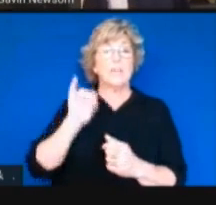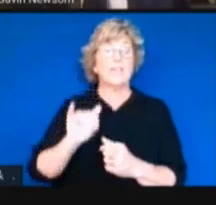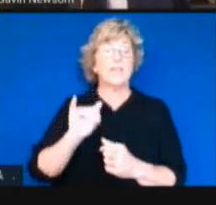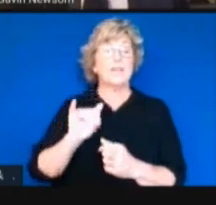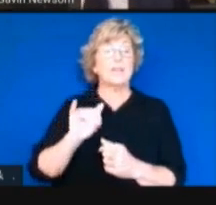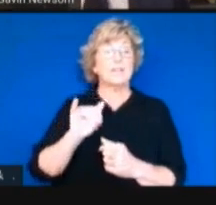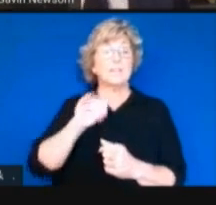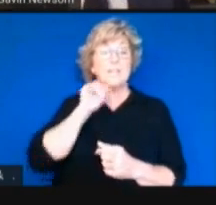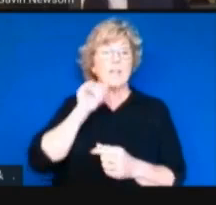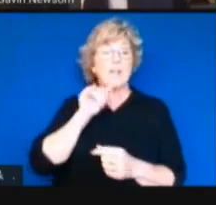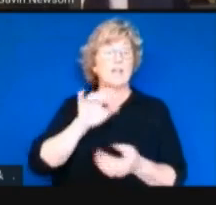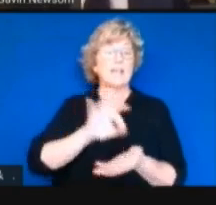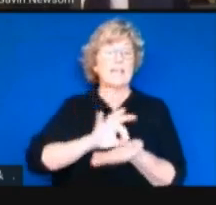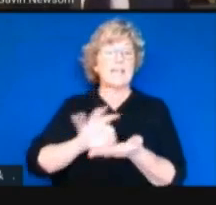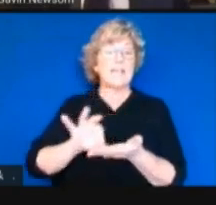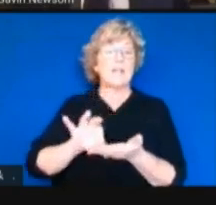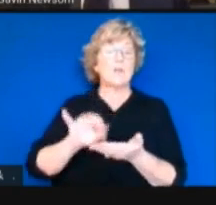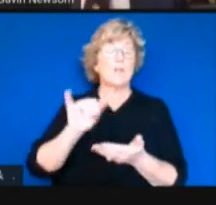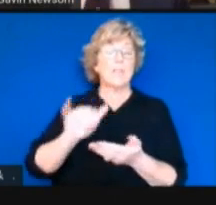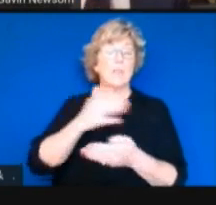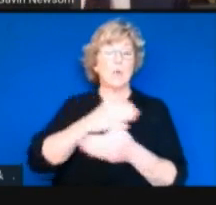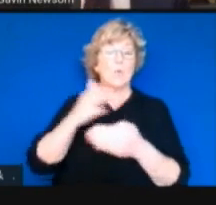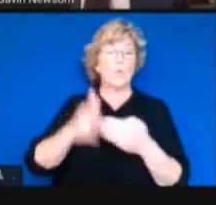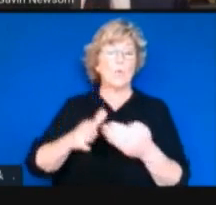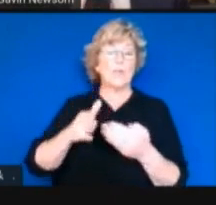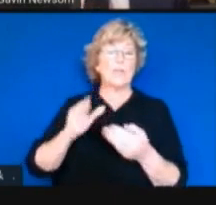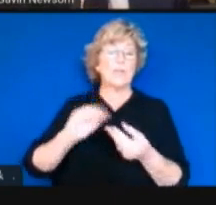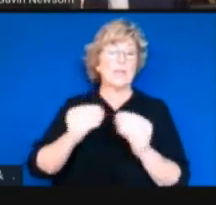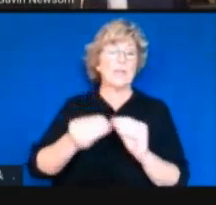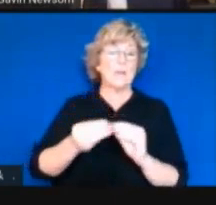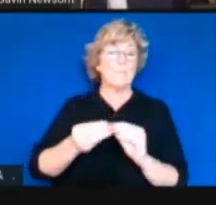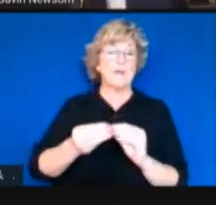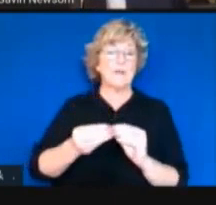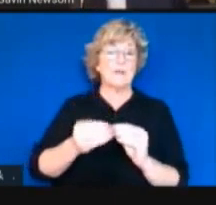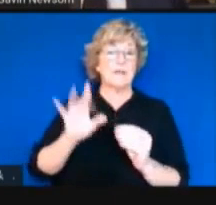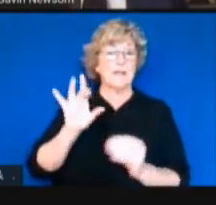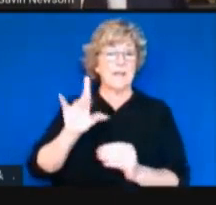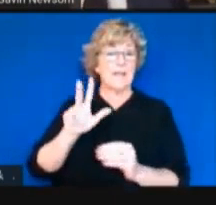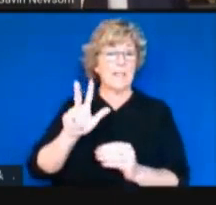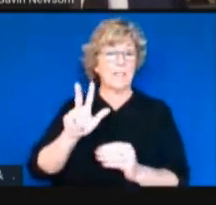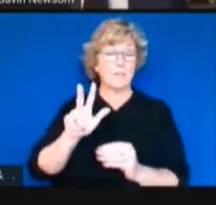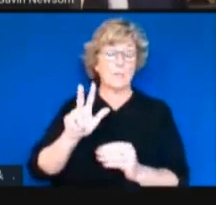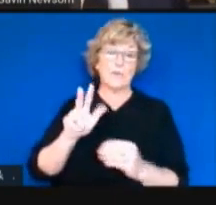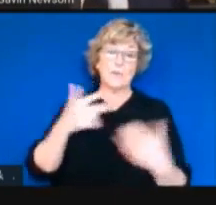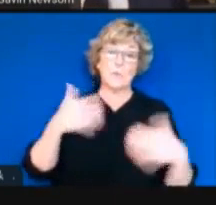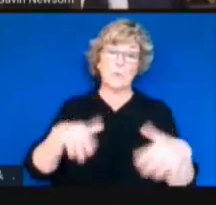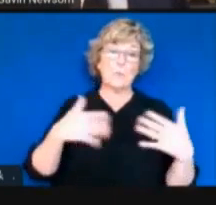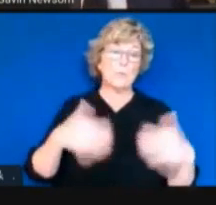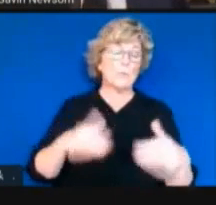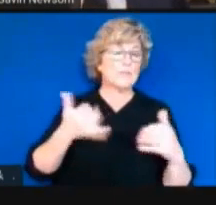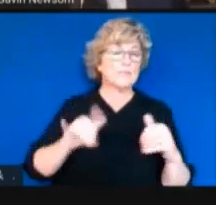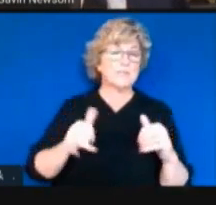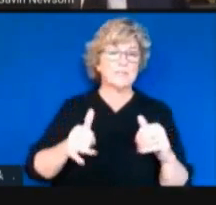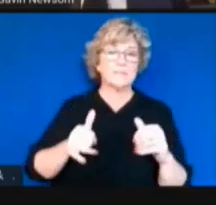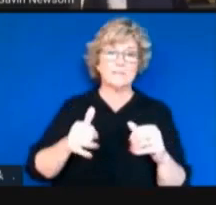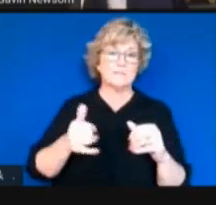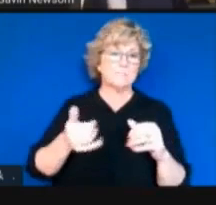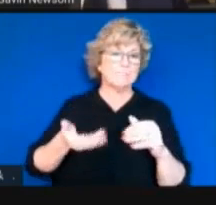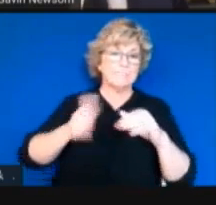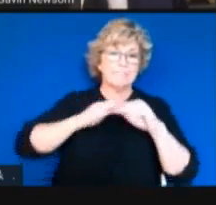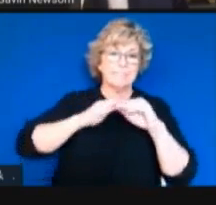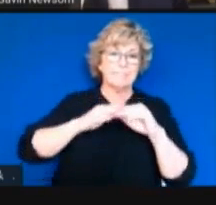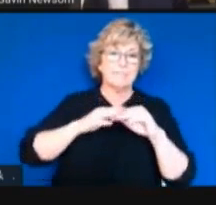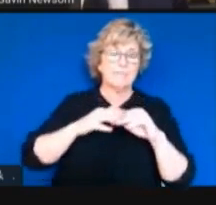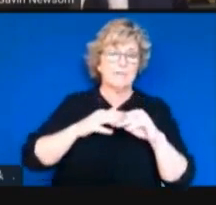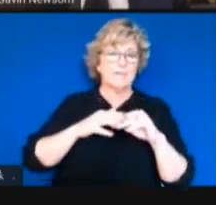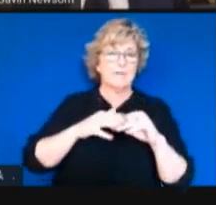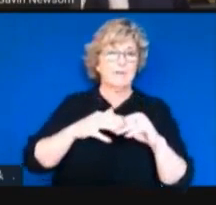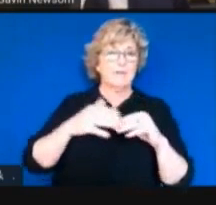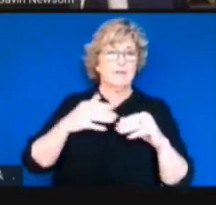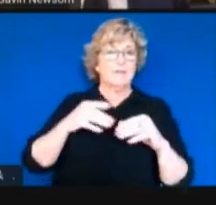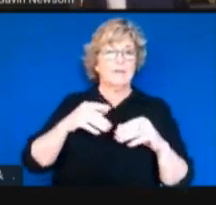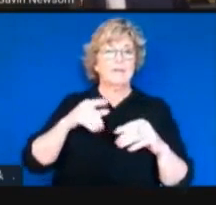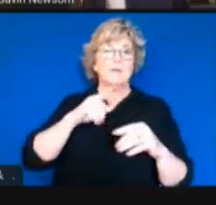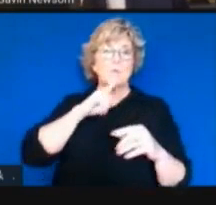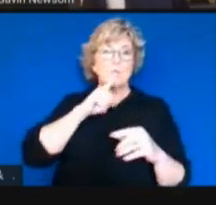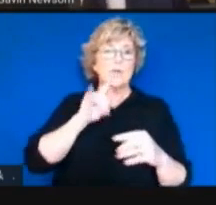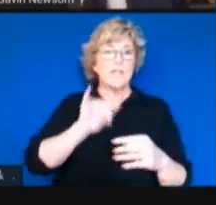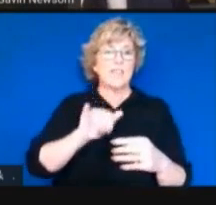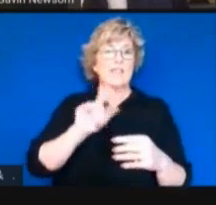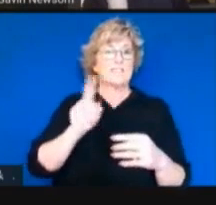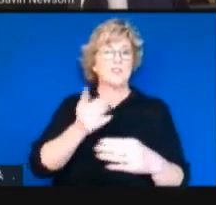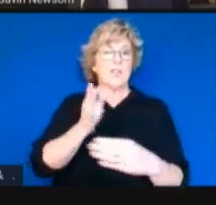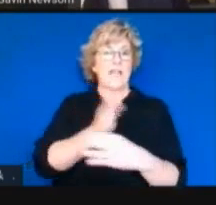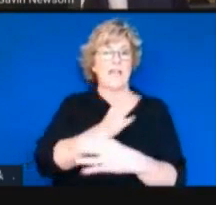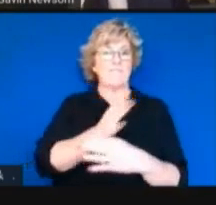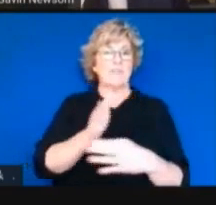AGAIN, THOSE WEEKEND REPORTING PERIODS OFTEN LAG, THE 83, THOUGH EXTRAORDINARILY HIGH I KNOW LOOKS TO BE MORE MODEST THAN COMPARED TO THE AVERAGE, BUT THAT OFTEN IS MISLEADING ON